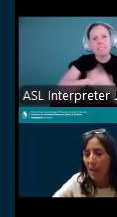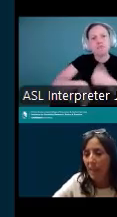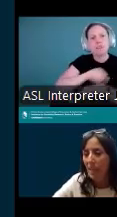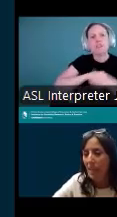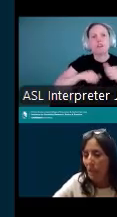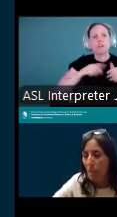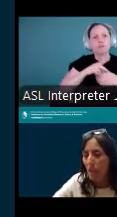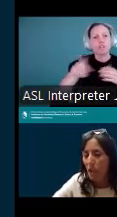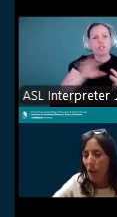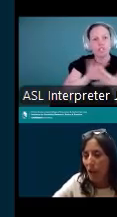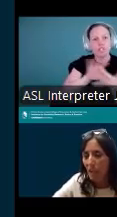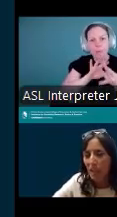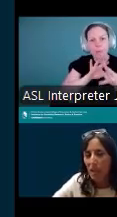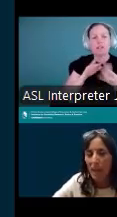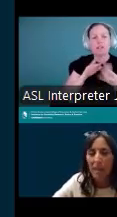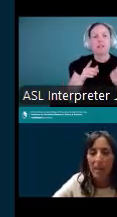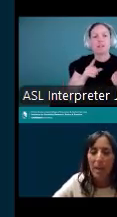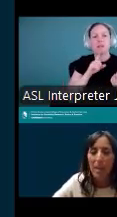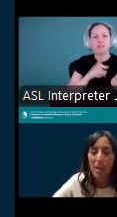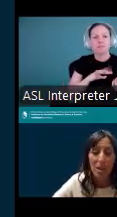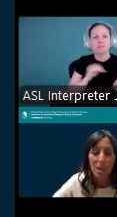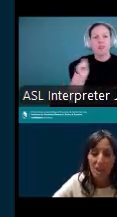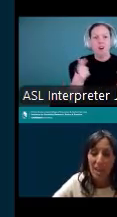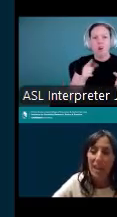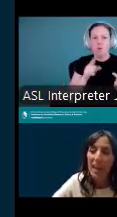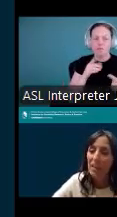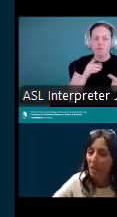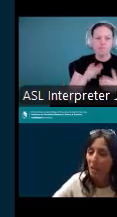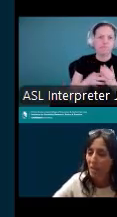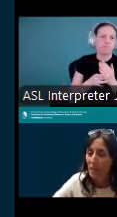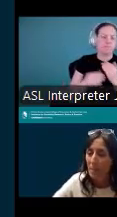has so much knowledge, and to be able to share and learn from